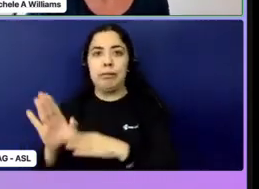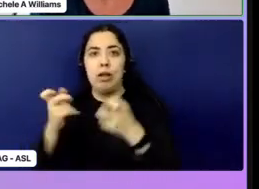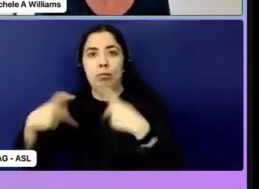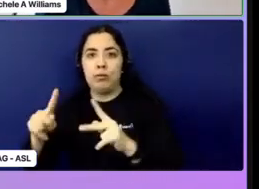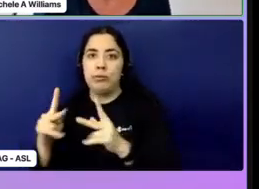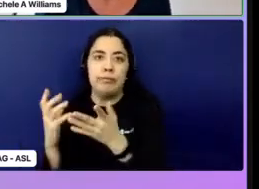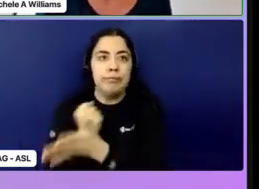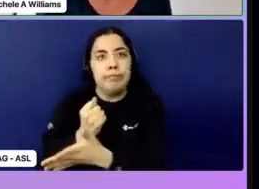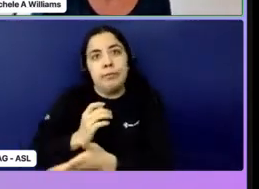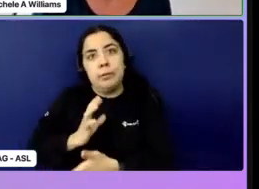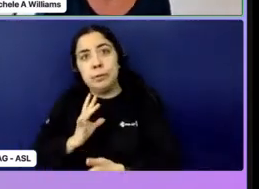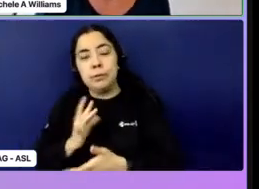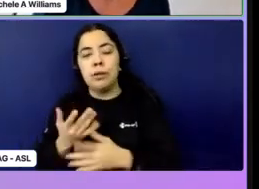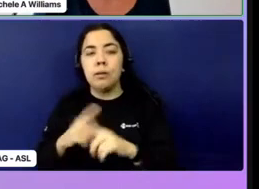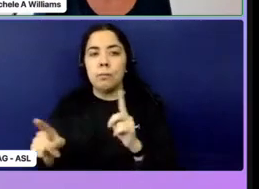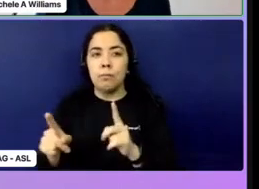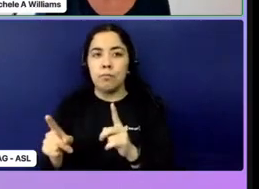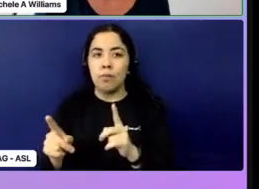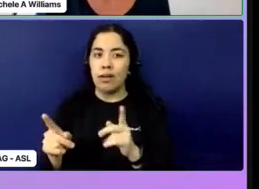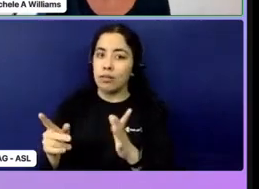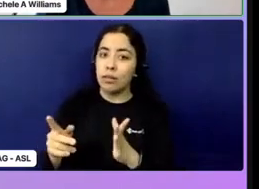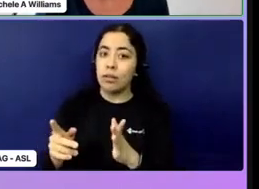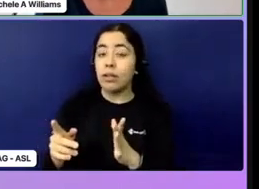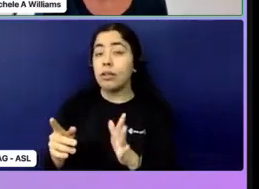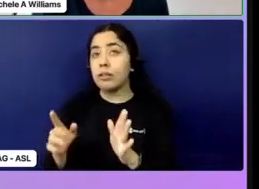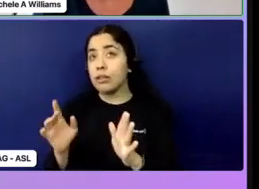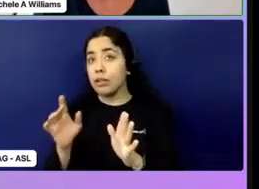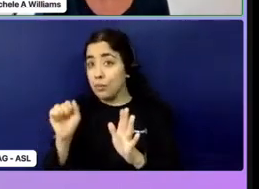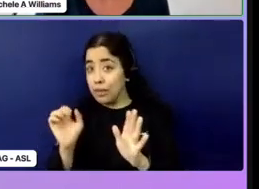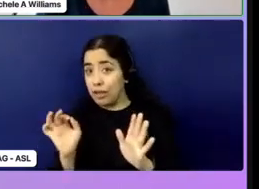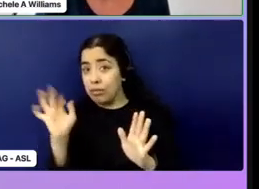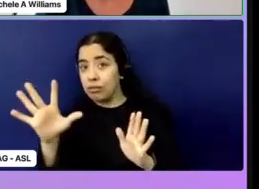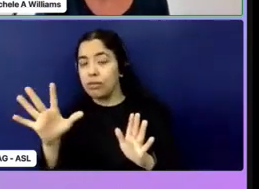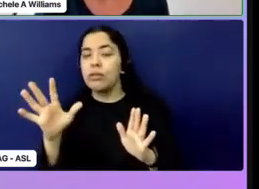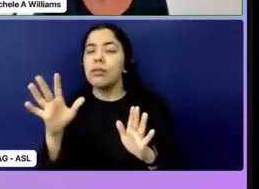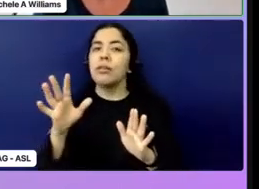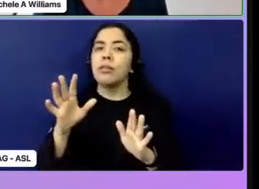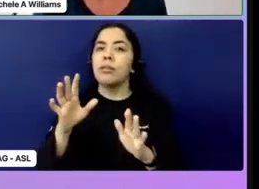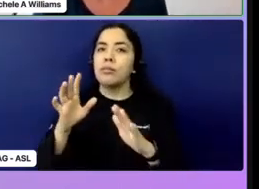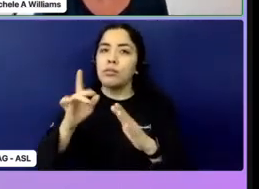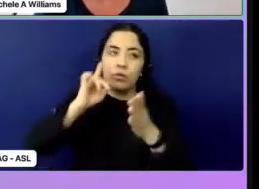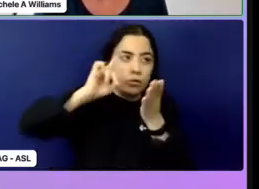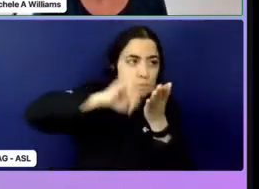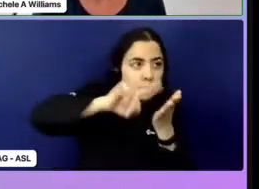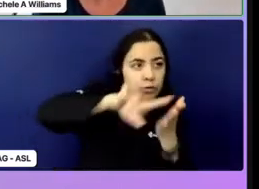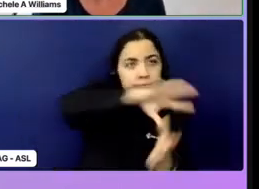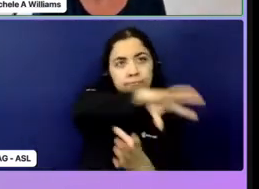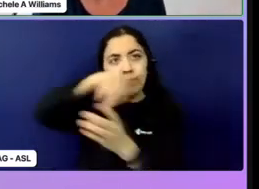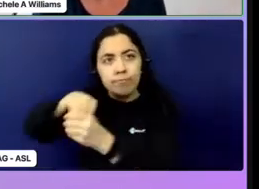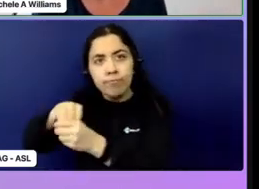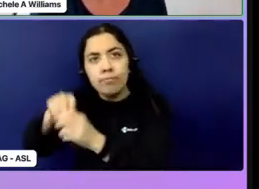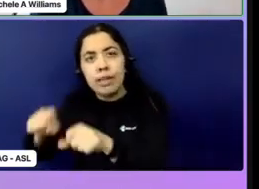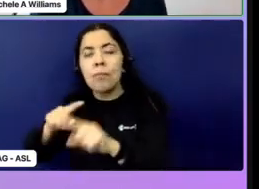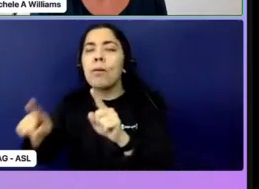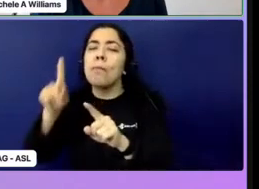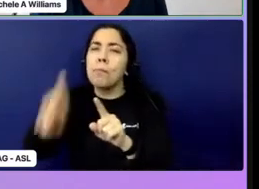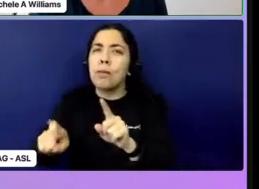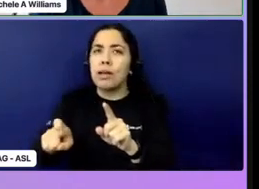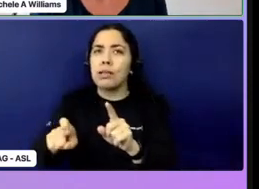feedback, and present itself as the business opportunity that it is supposed to be. So, you can interject